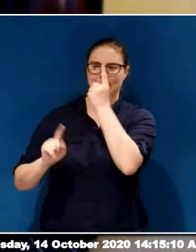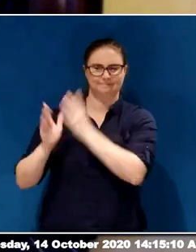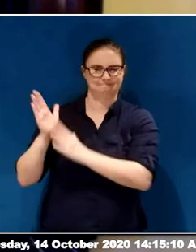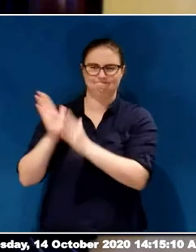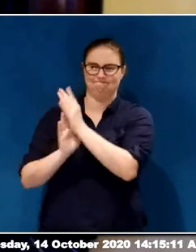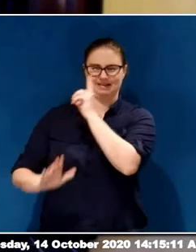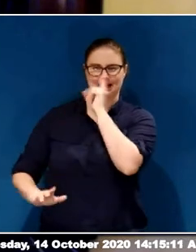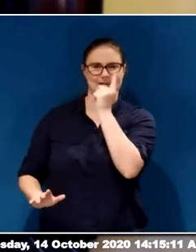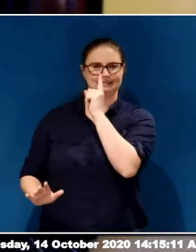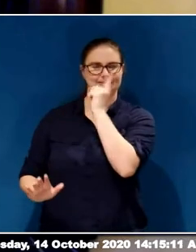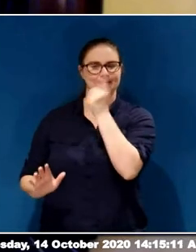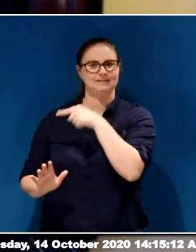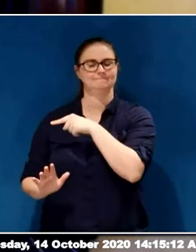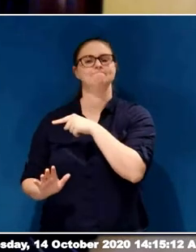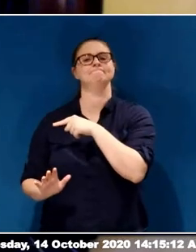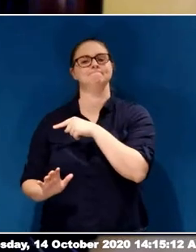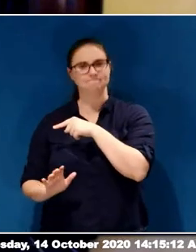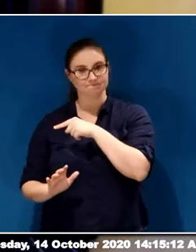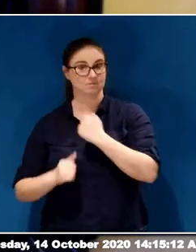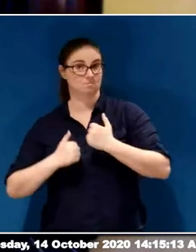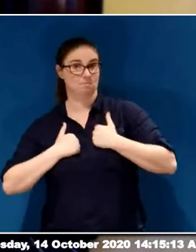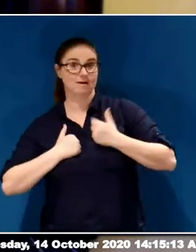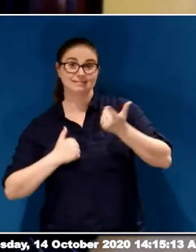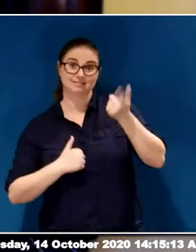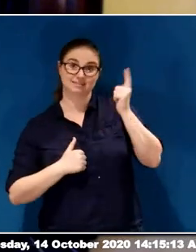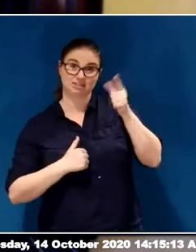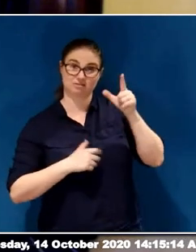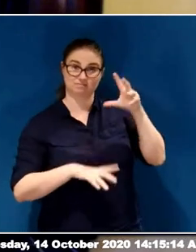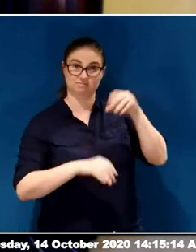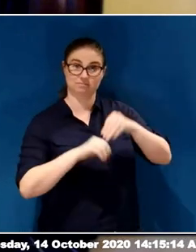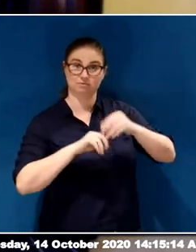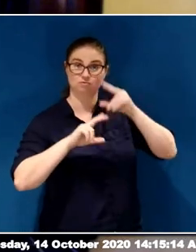emphasise the teachers that held that view, not all teachers, but there remain